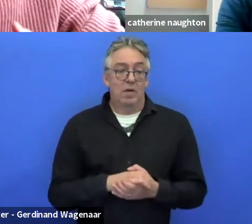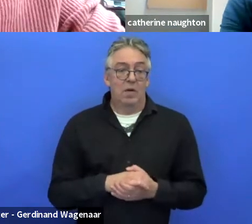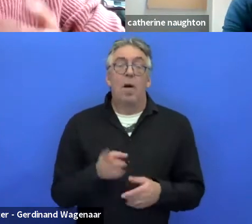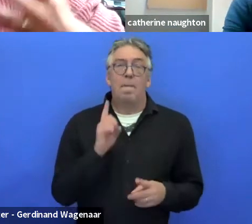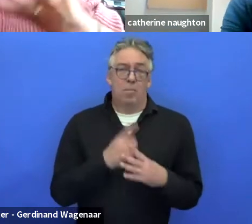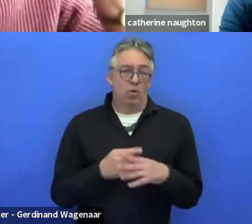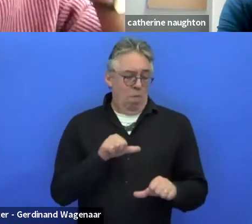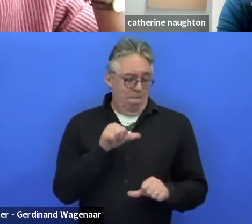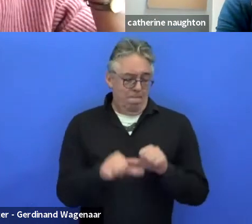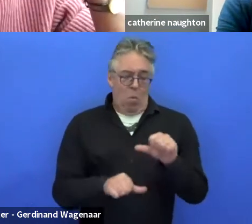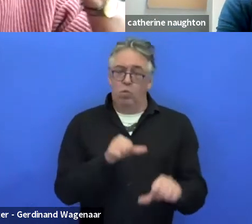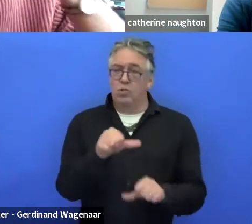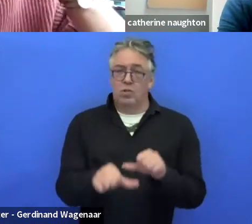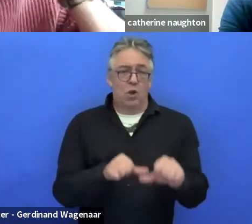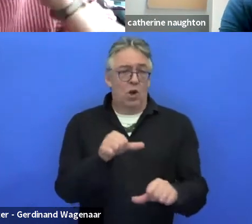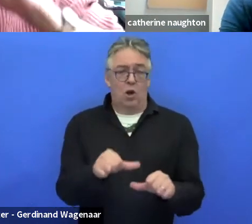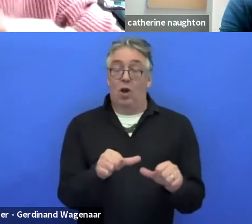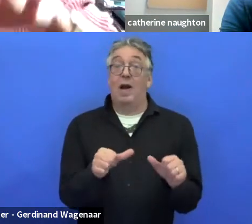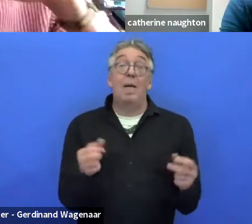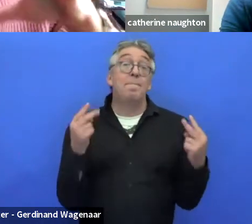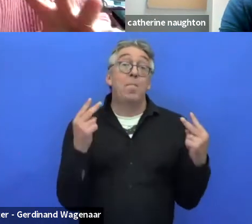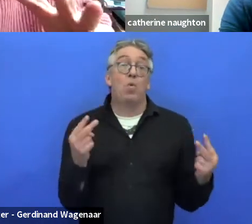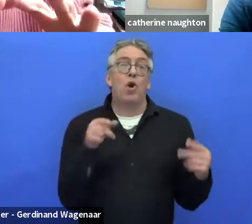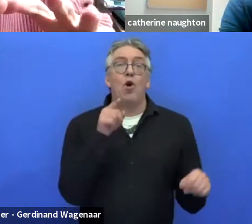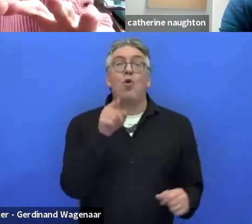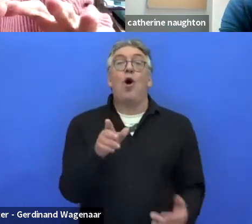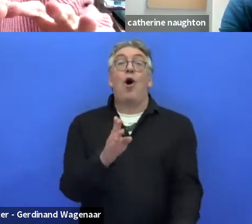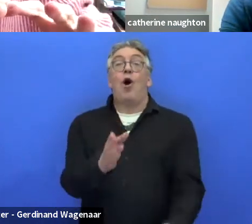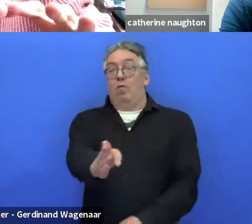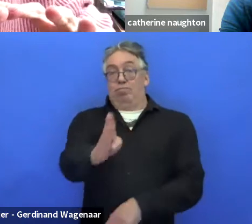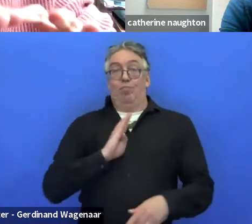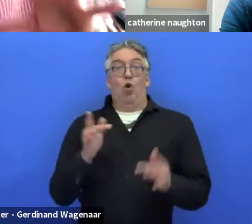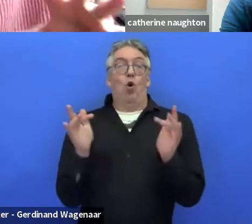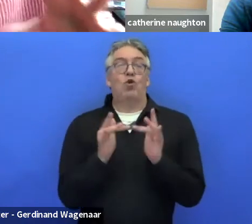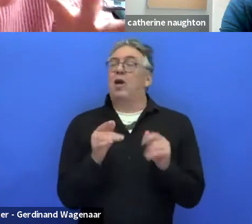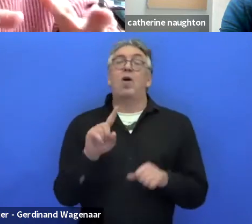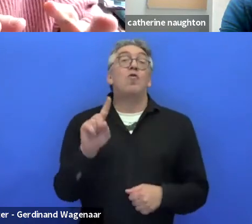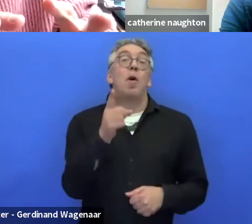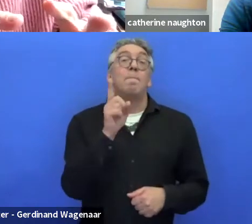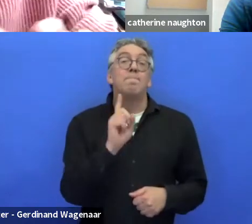So before you move the case on to the Ombudsman try to resolve it first with the institution.